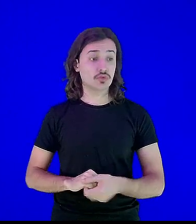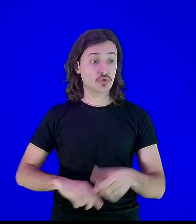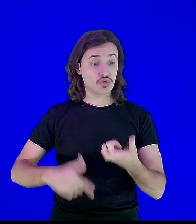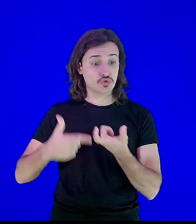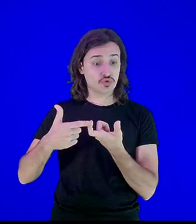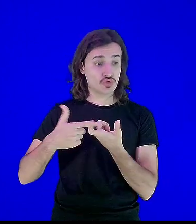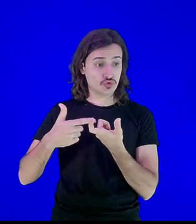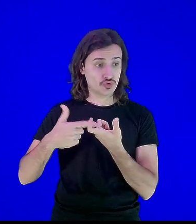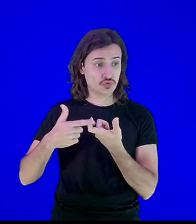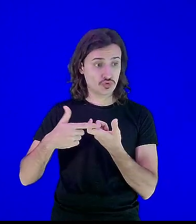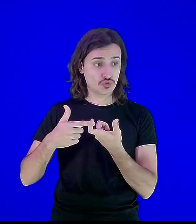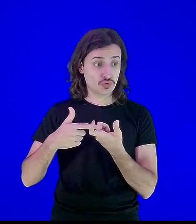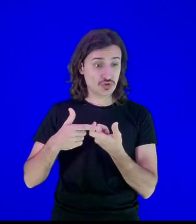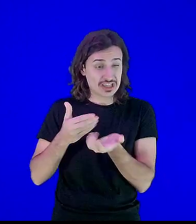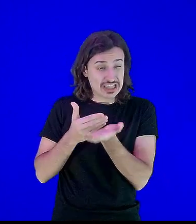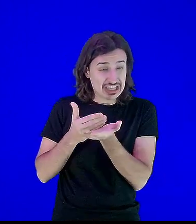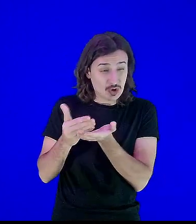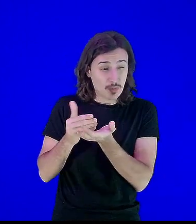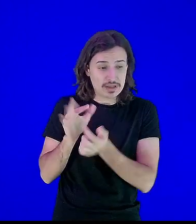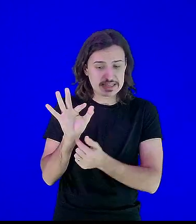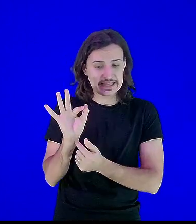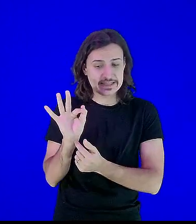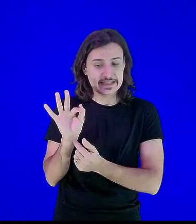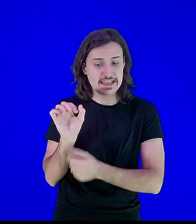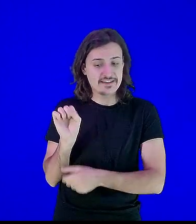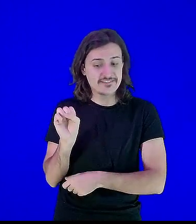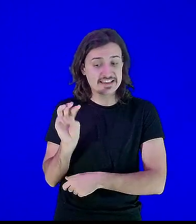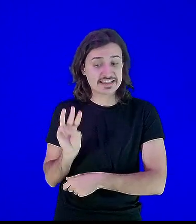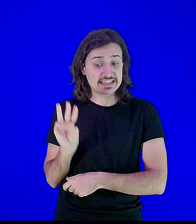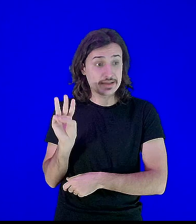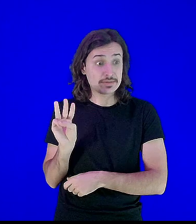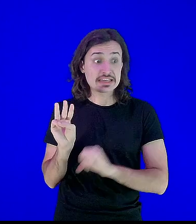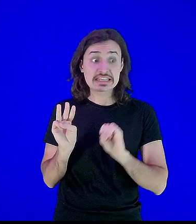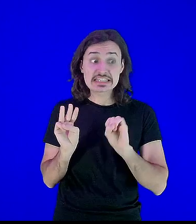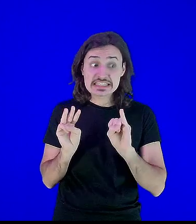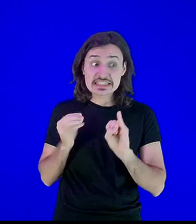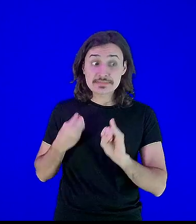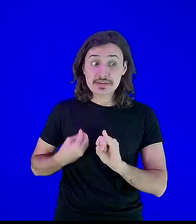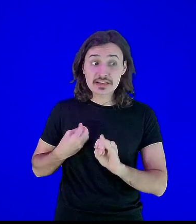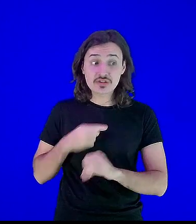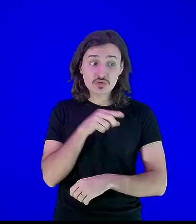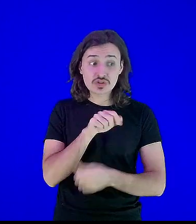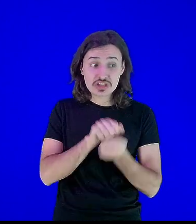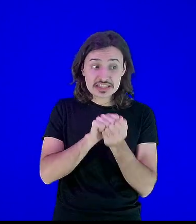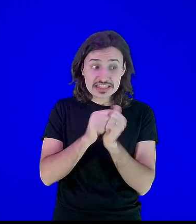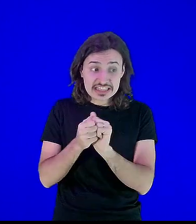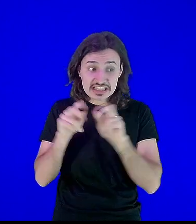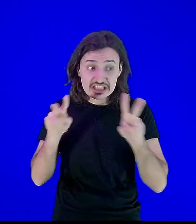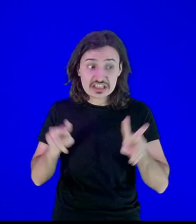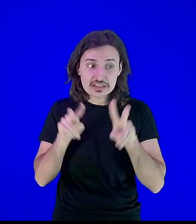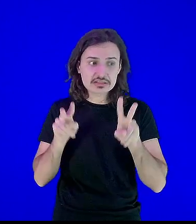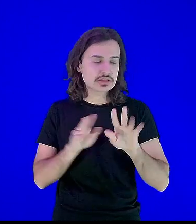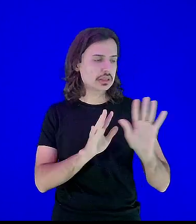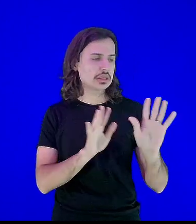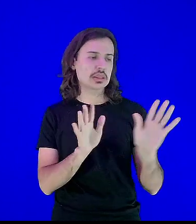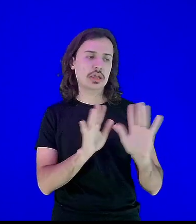that start with FSW as Vue components. Instead, just ignore them." right